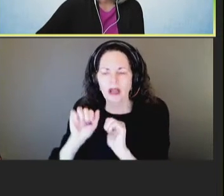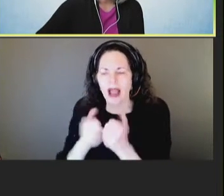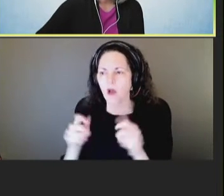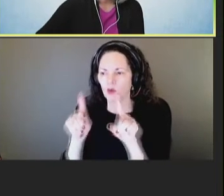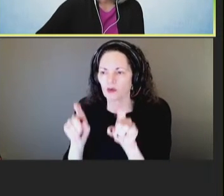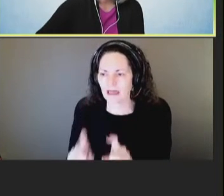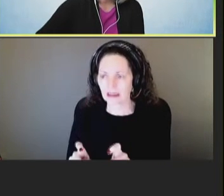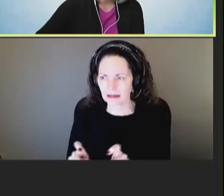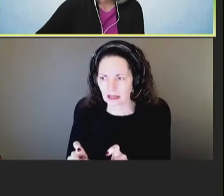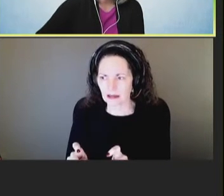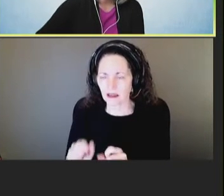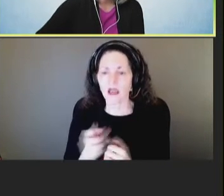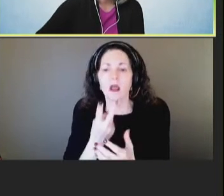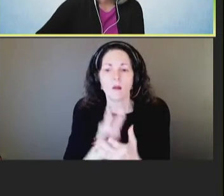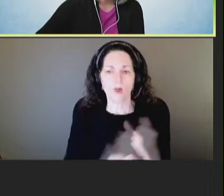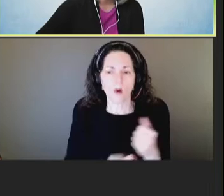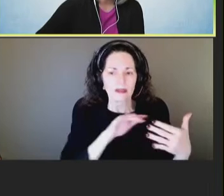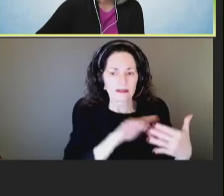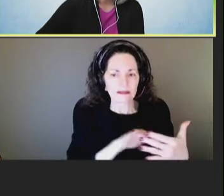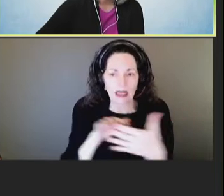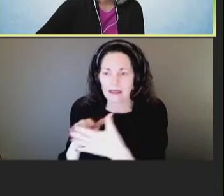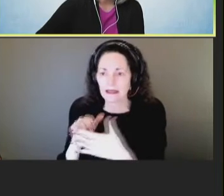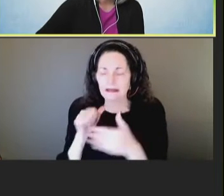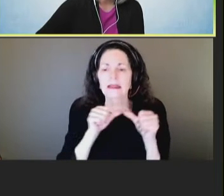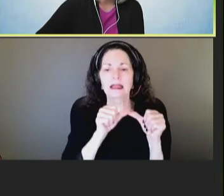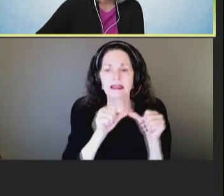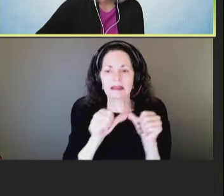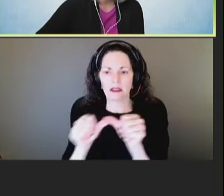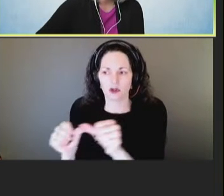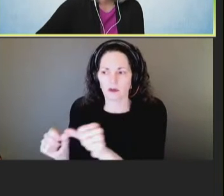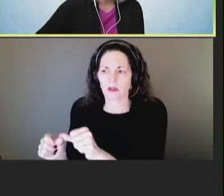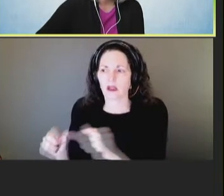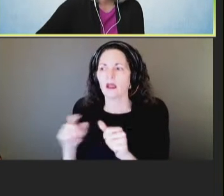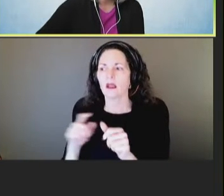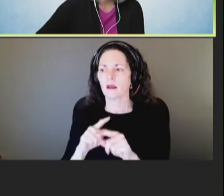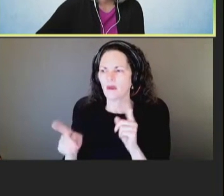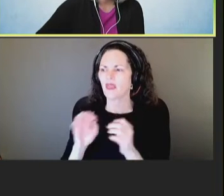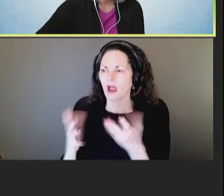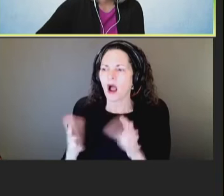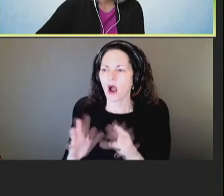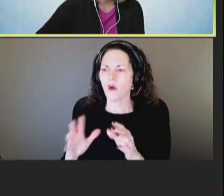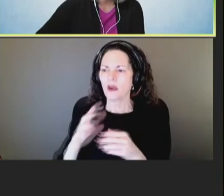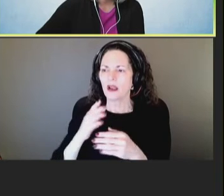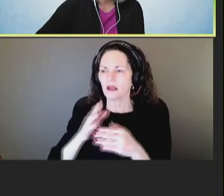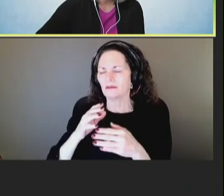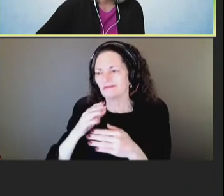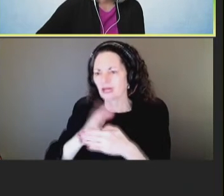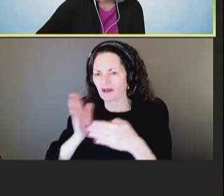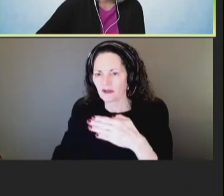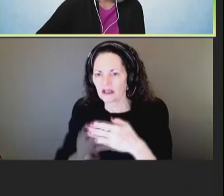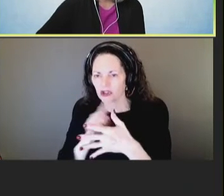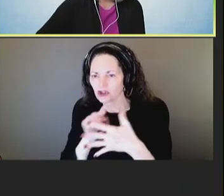and both of these studies are ongoing, but enrollment is complete. Next slide.